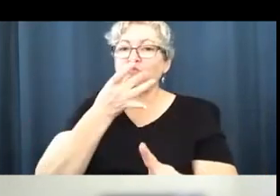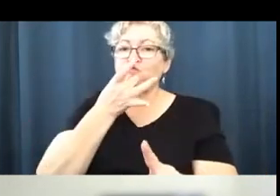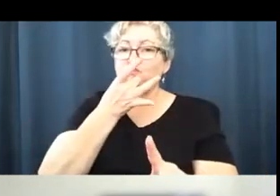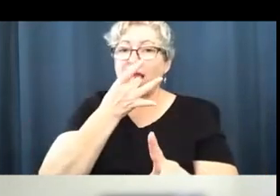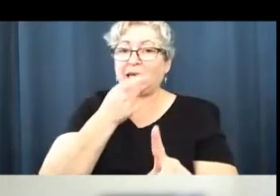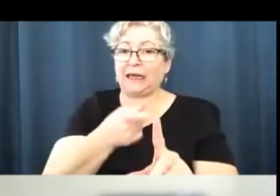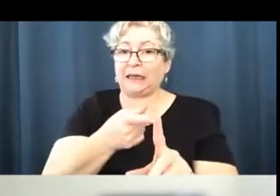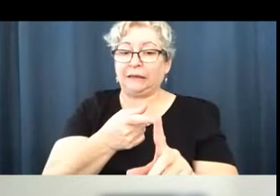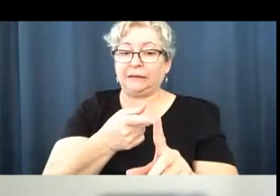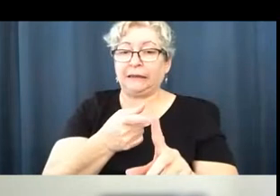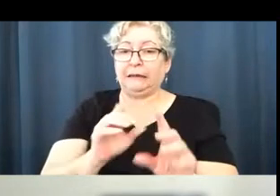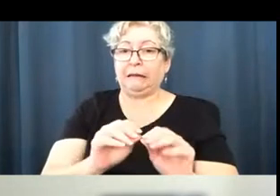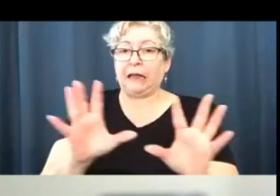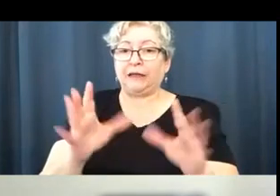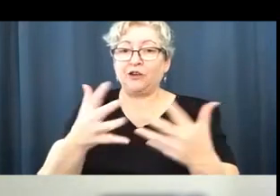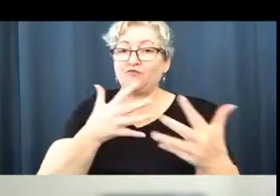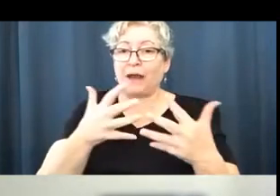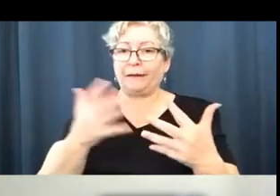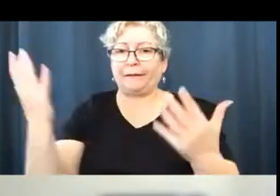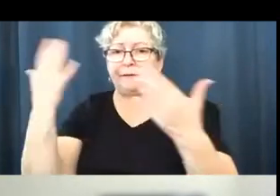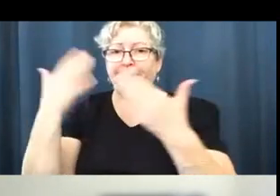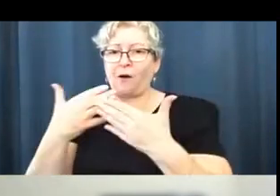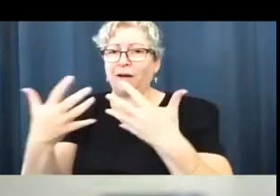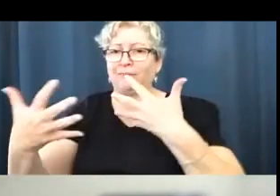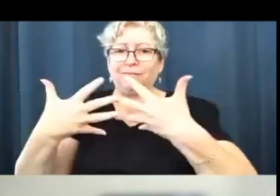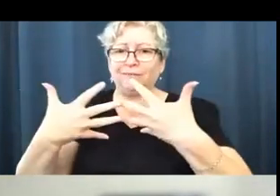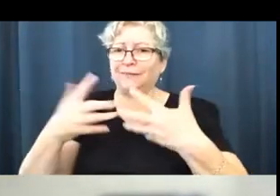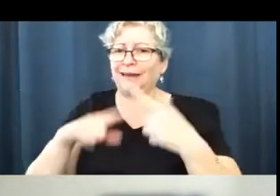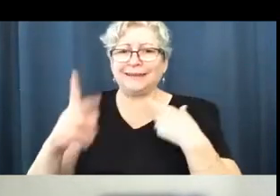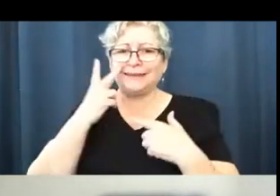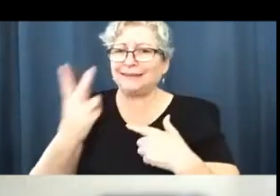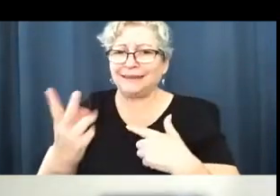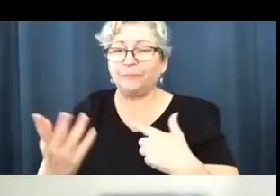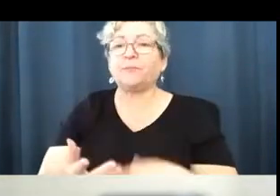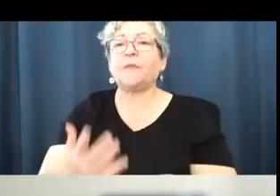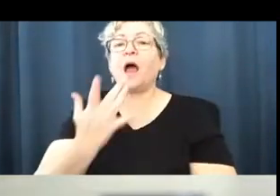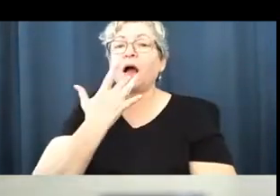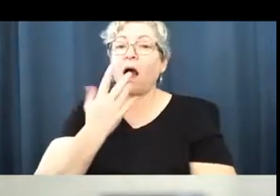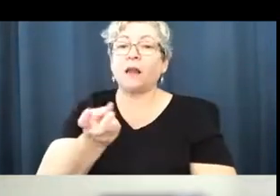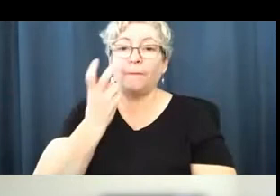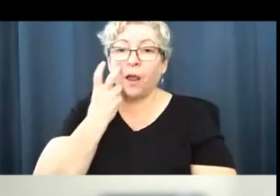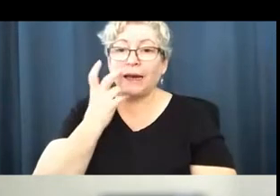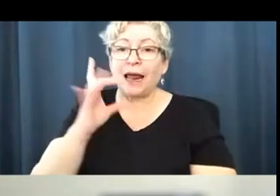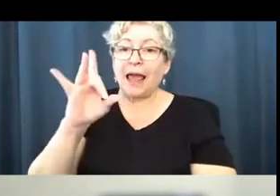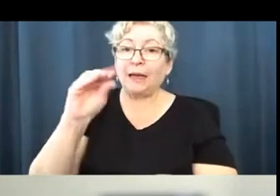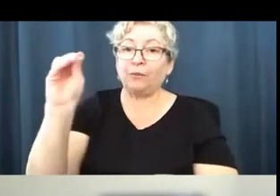You wanna really use contrasting colors there. The color blindness is part of this, 8% of men are red-green color blind.